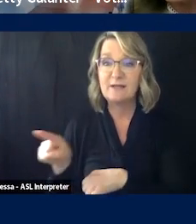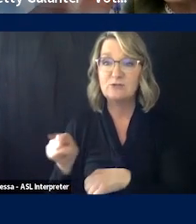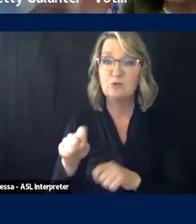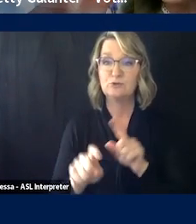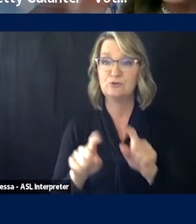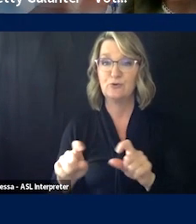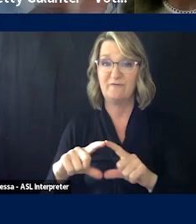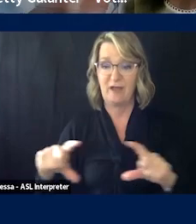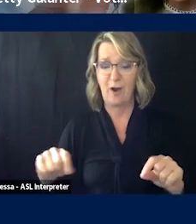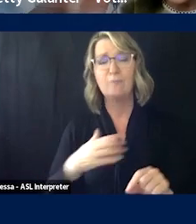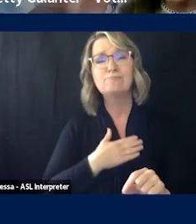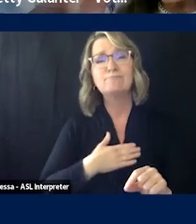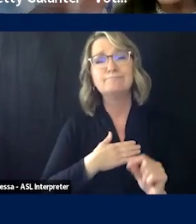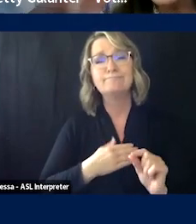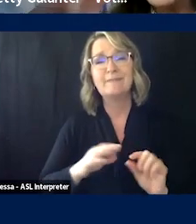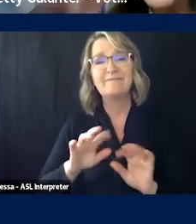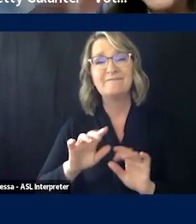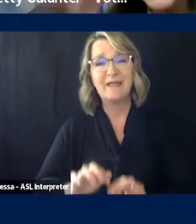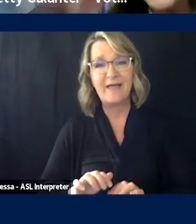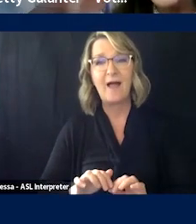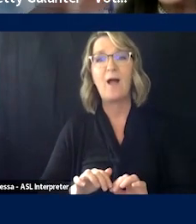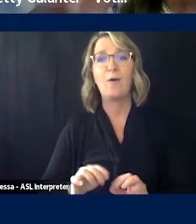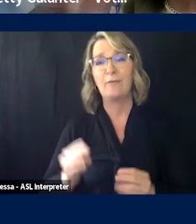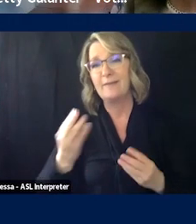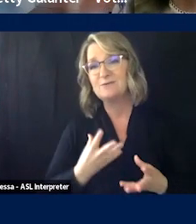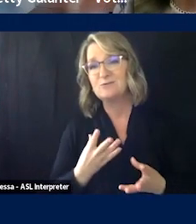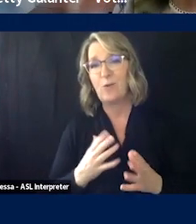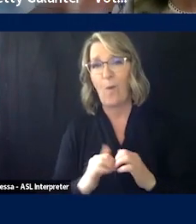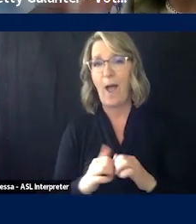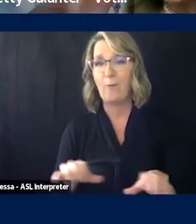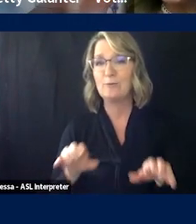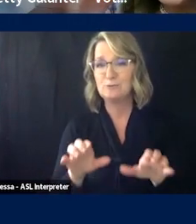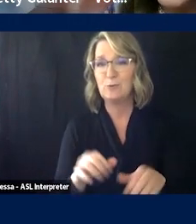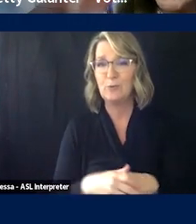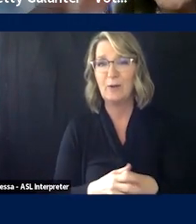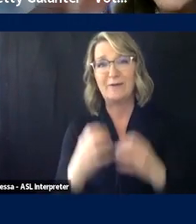want to hear from you so I'm going to send you a survey card and if you would kindly take a moment